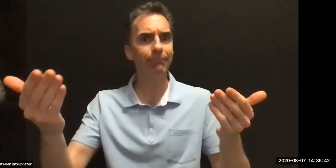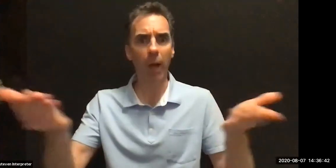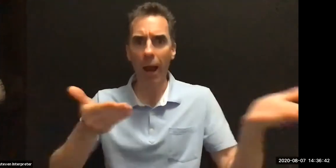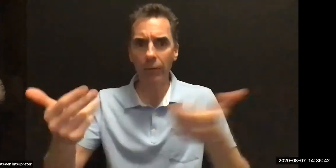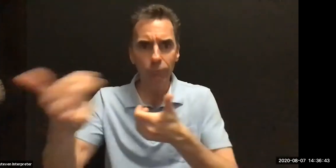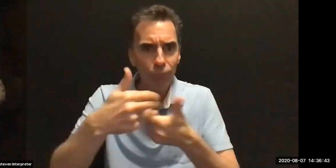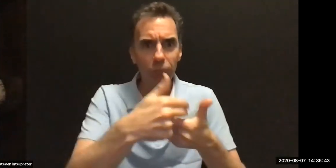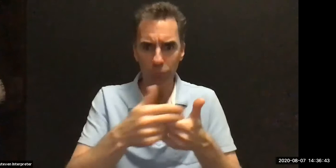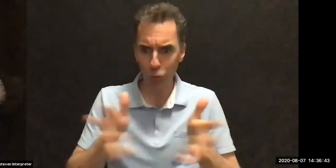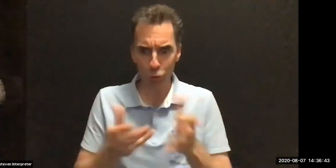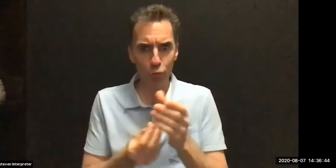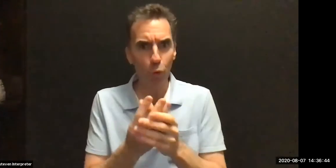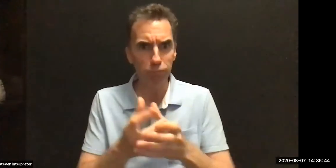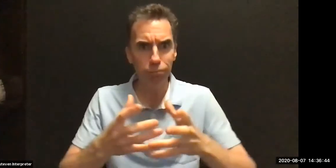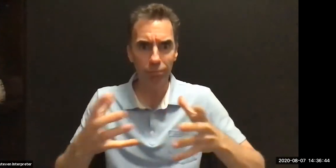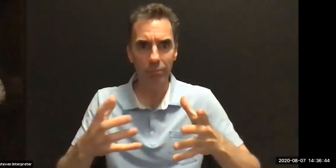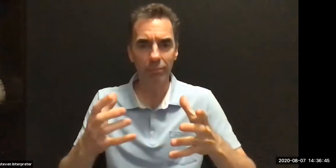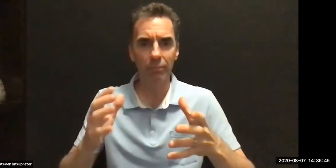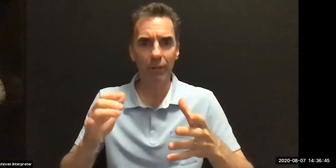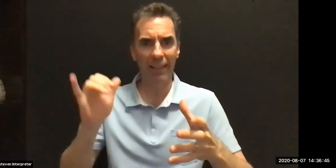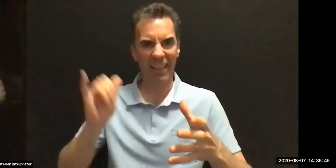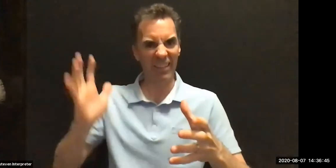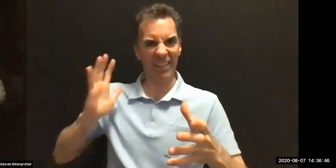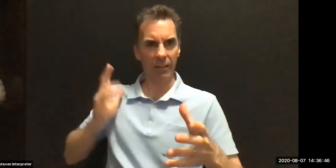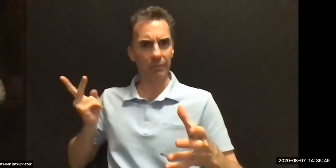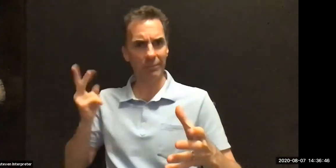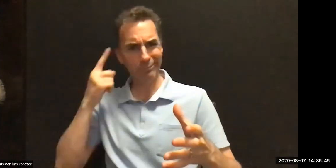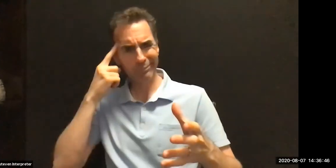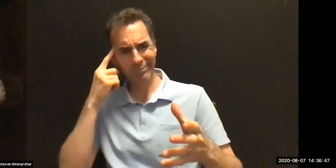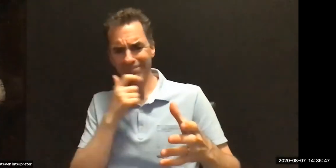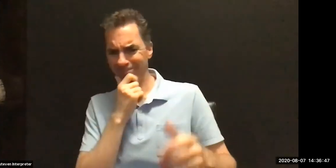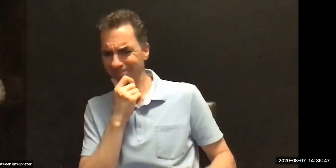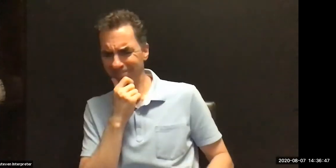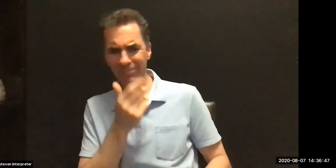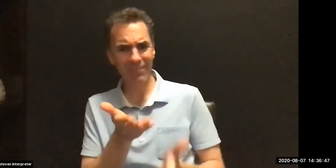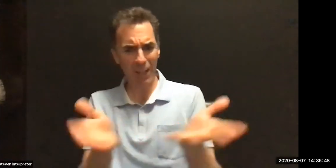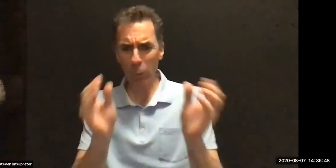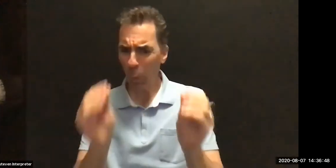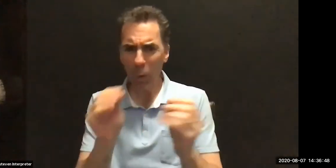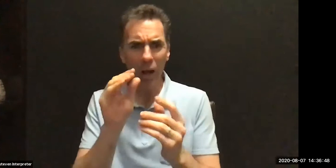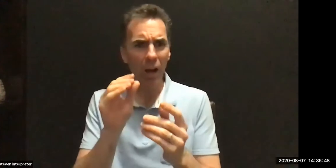Channelle Charest: Really, that was the problem that they were looking to solve was how do we give folks who don't have the opportunity to learn tech tech